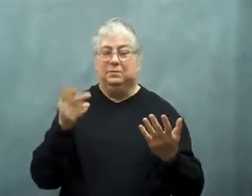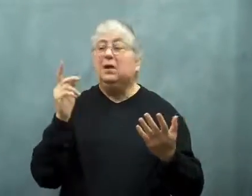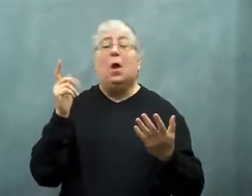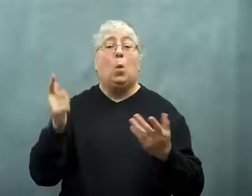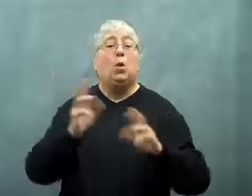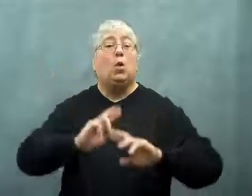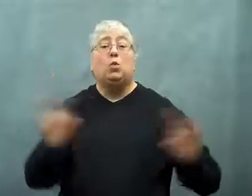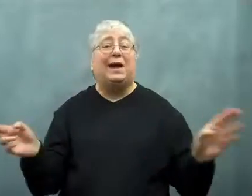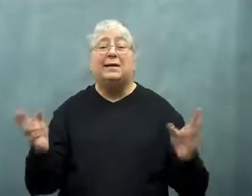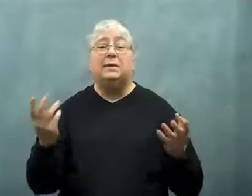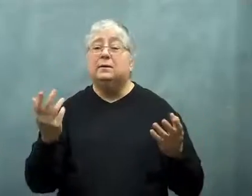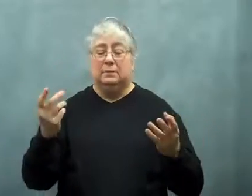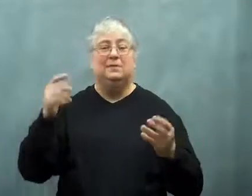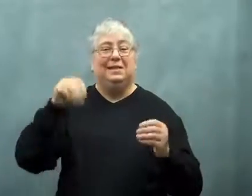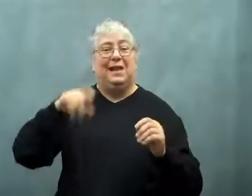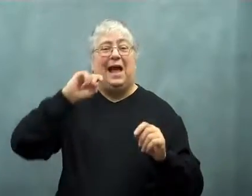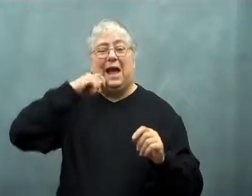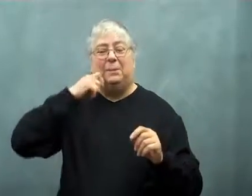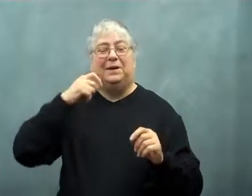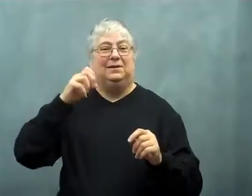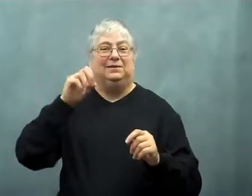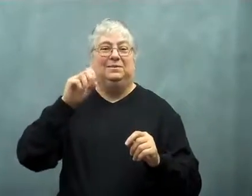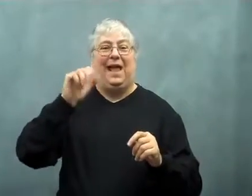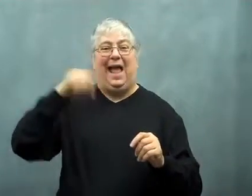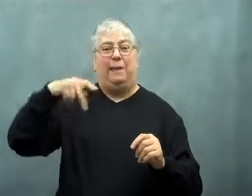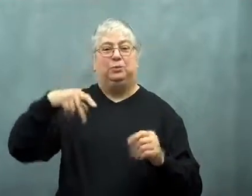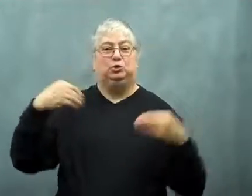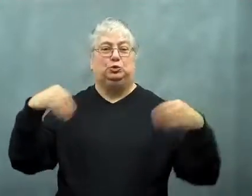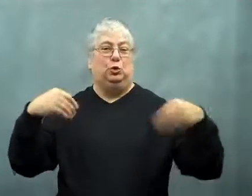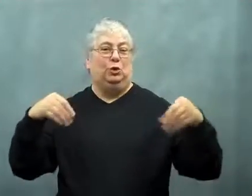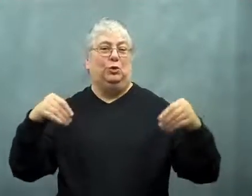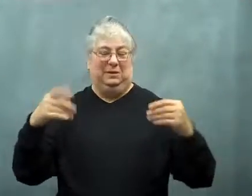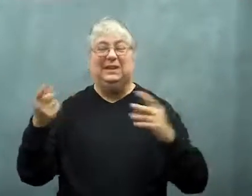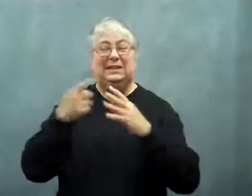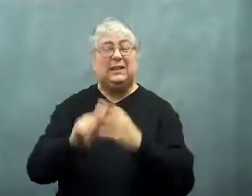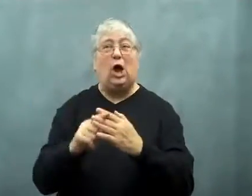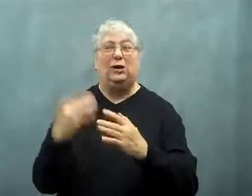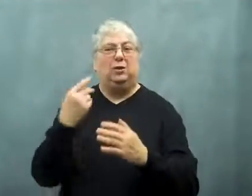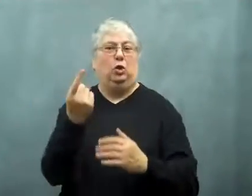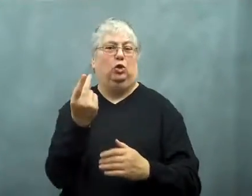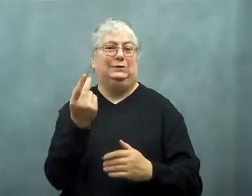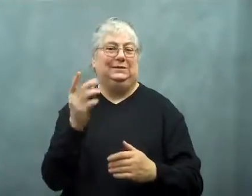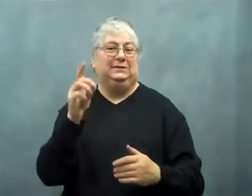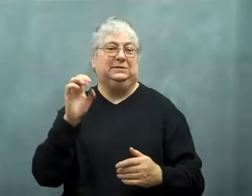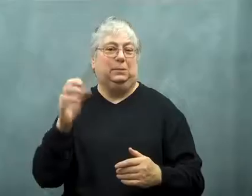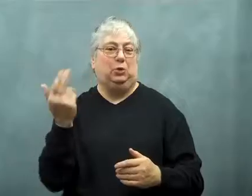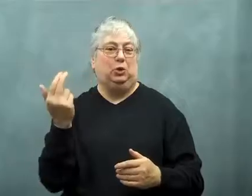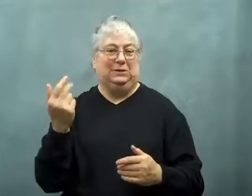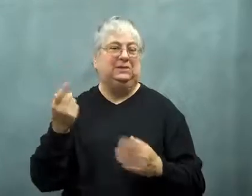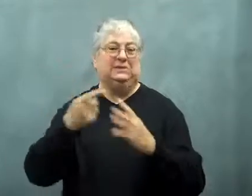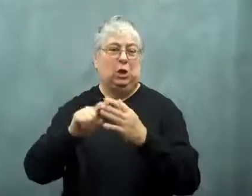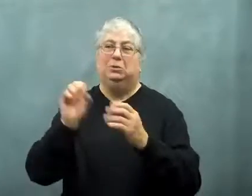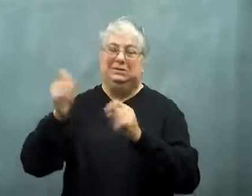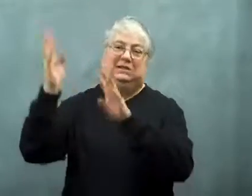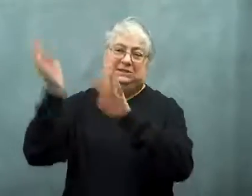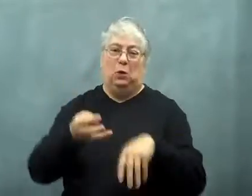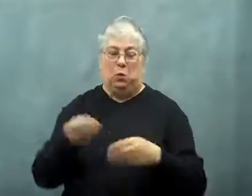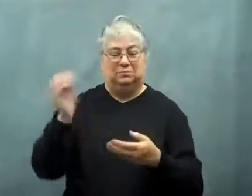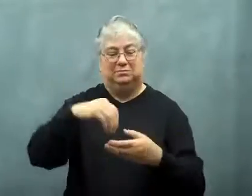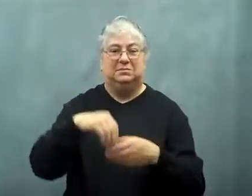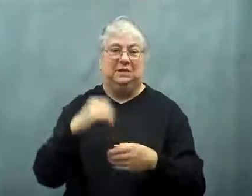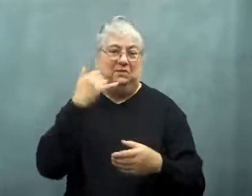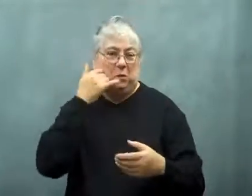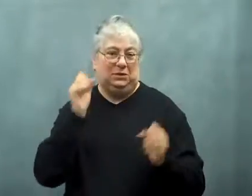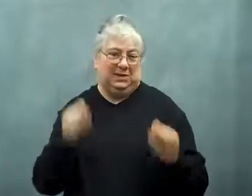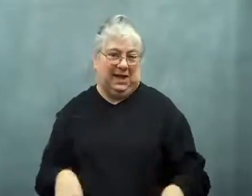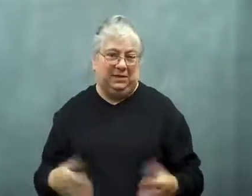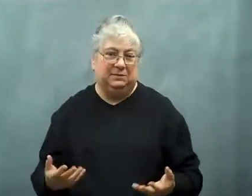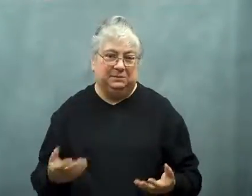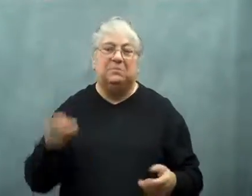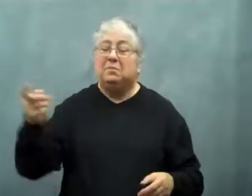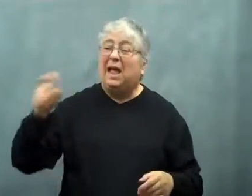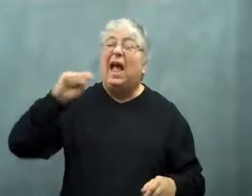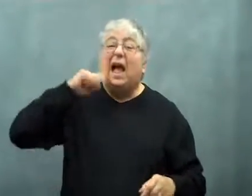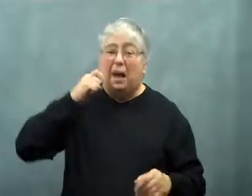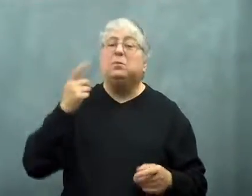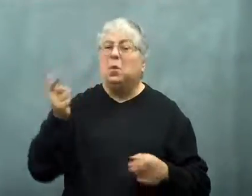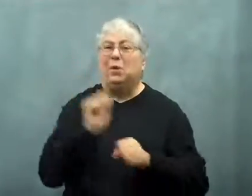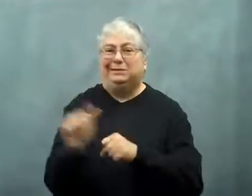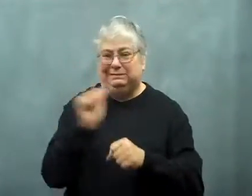It was available in Apple's App Store on Thursday, December 13.